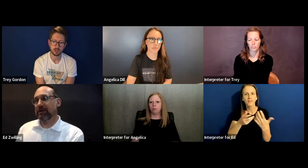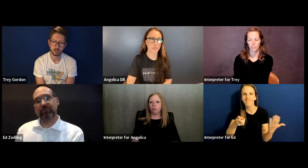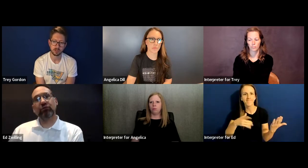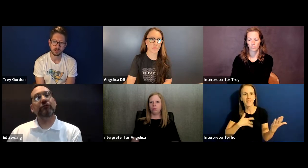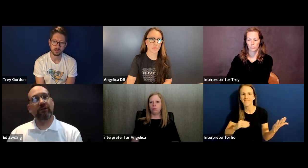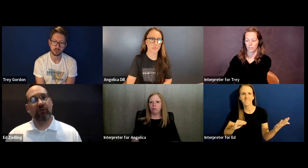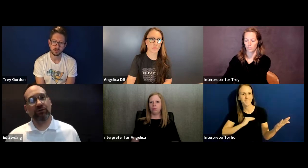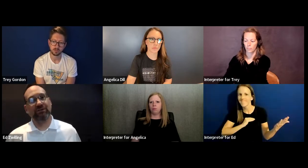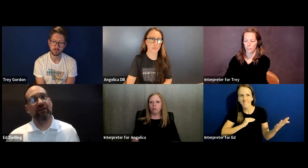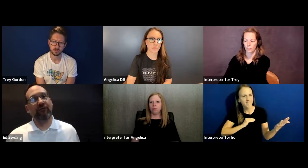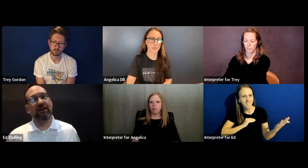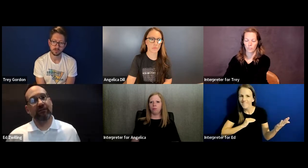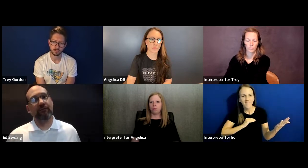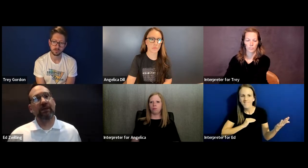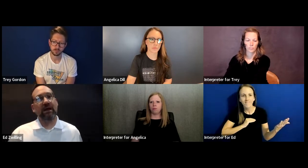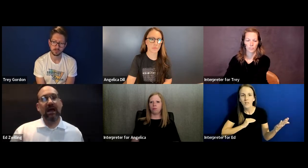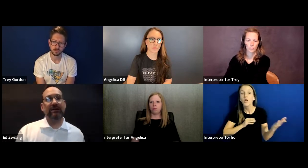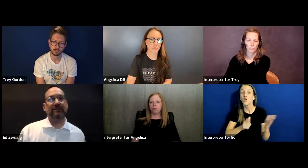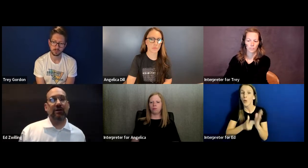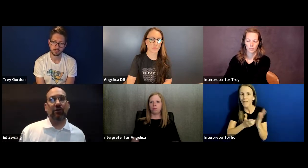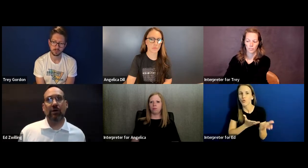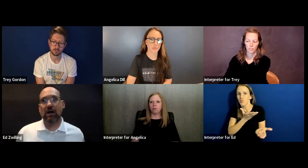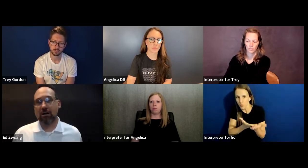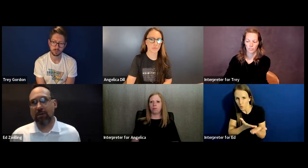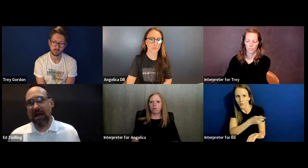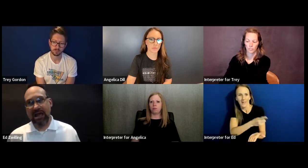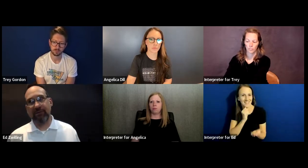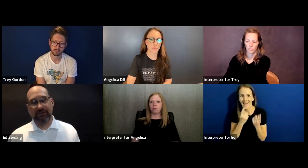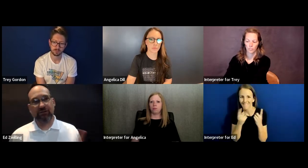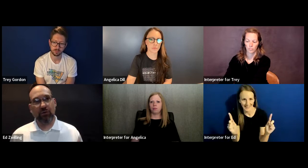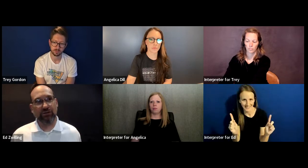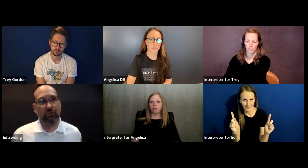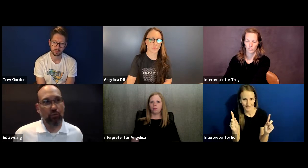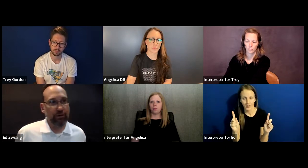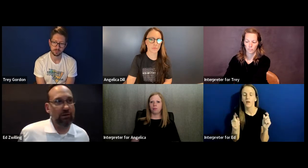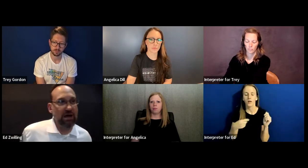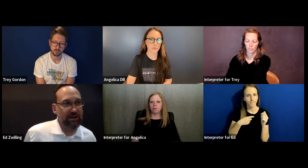is proving that it was not effective and so um i had this situation with a client